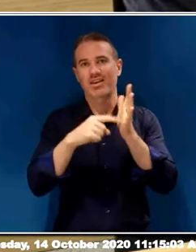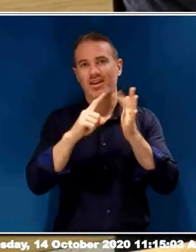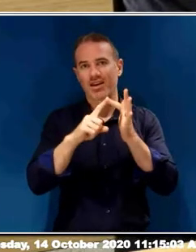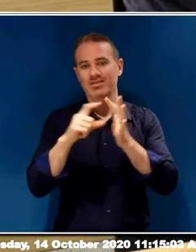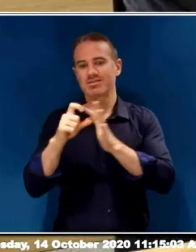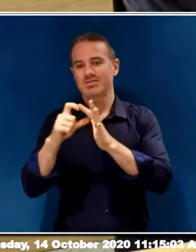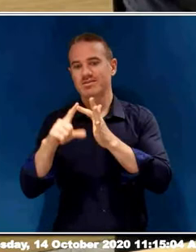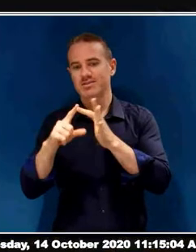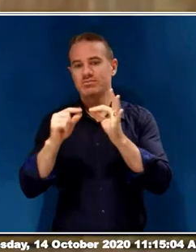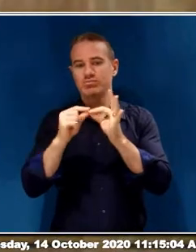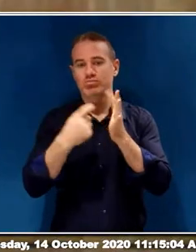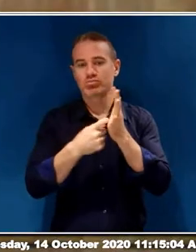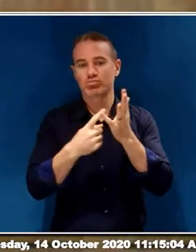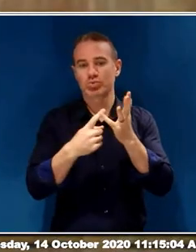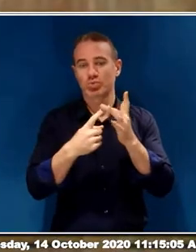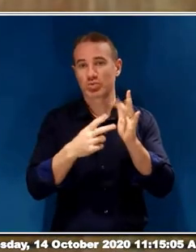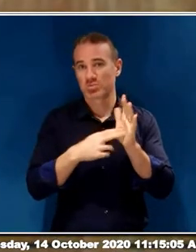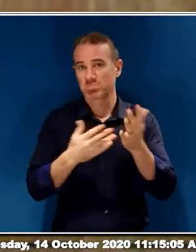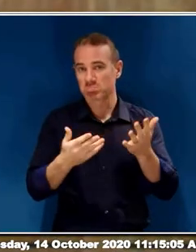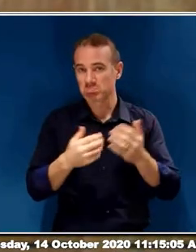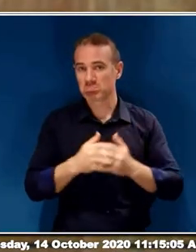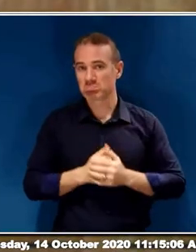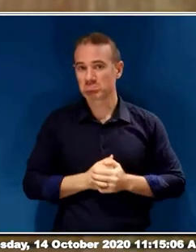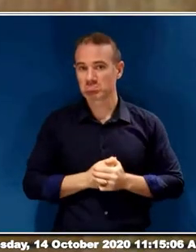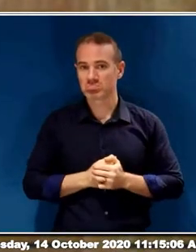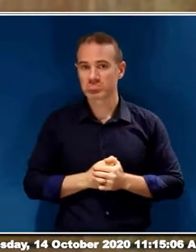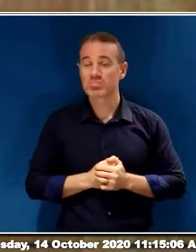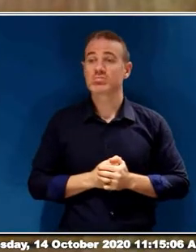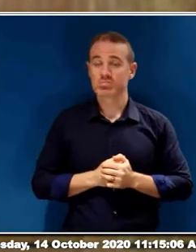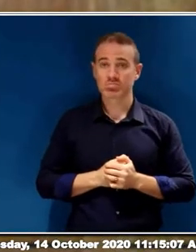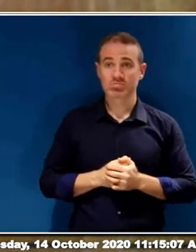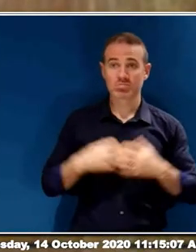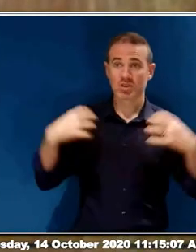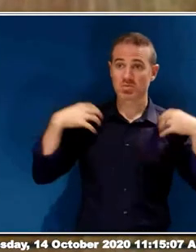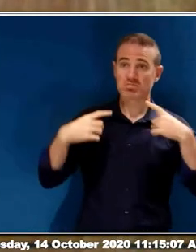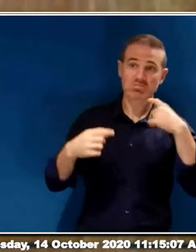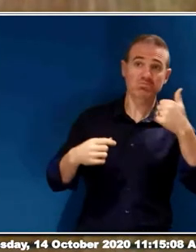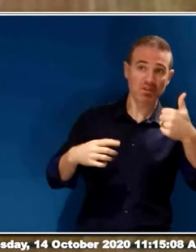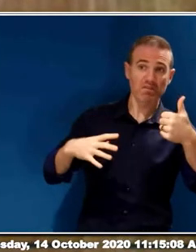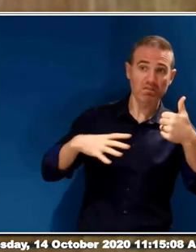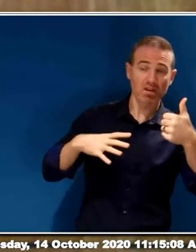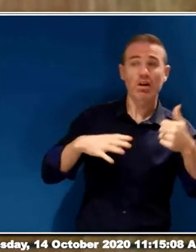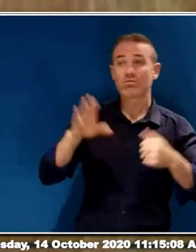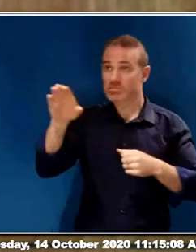Well, that's fine. Sarah, is that okay with you if we take a break now for 20 minutes and then